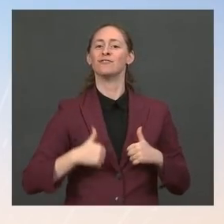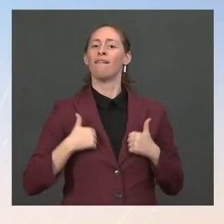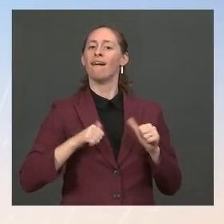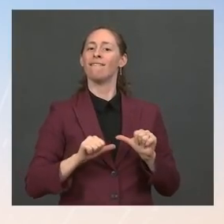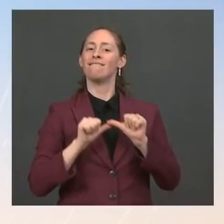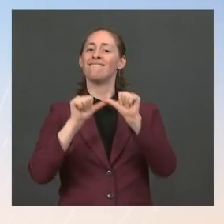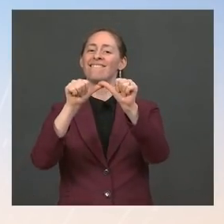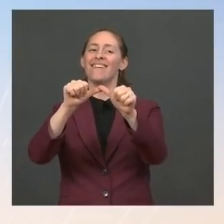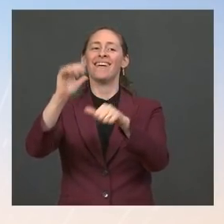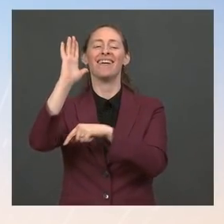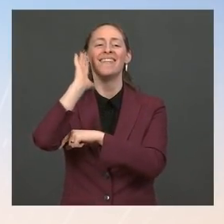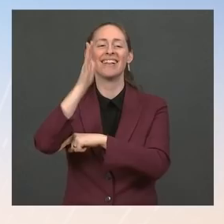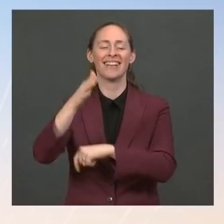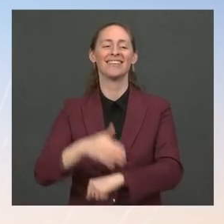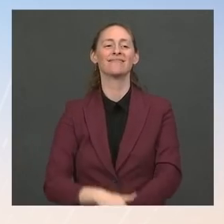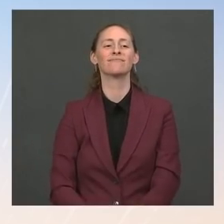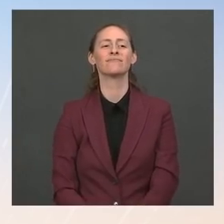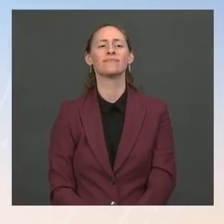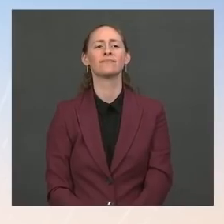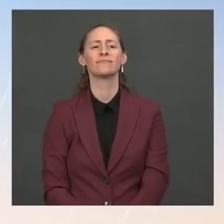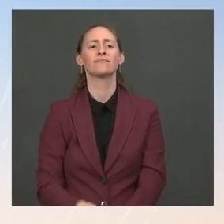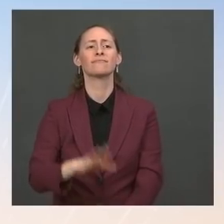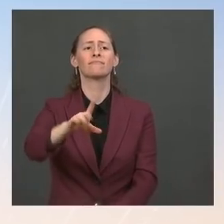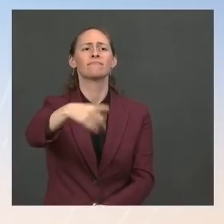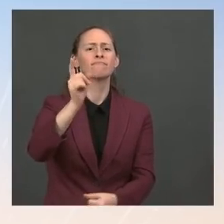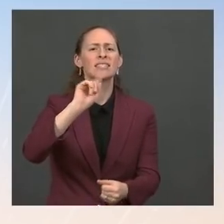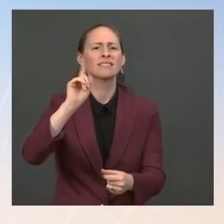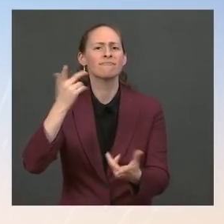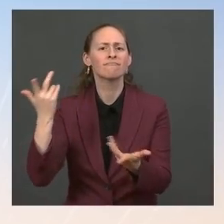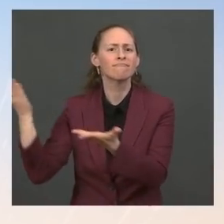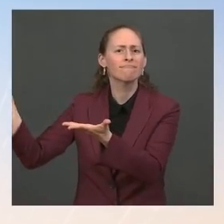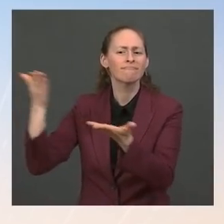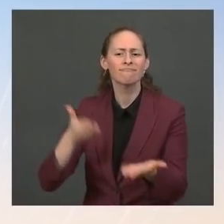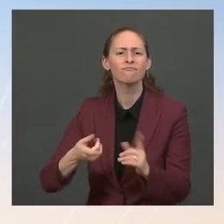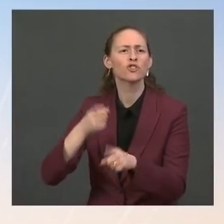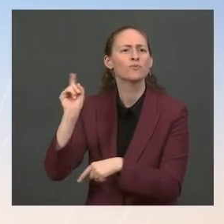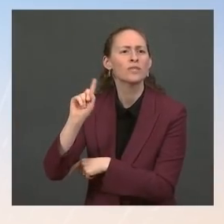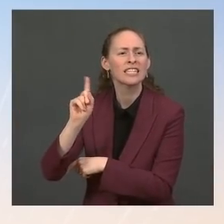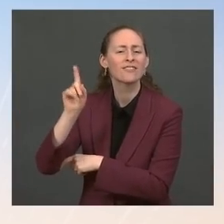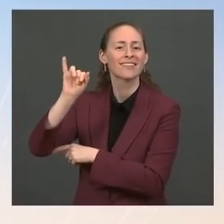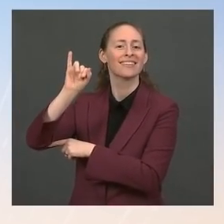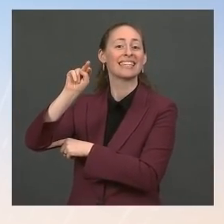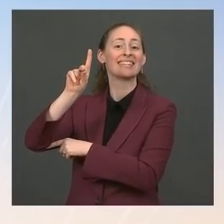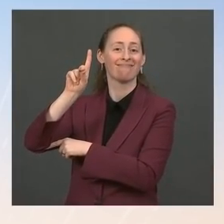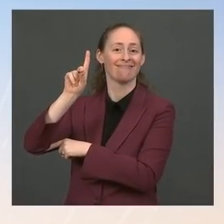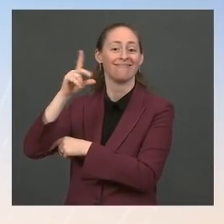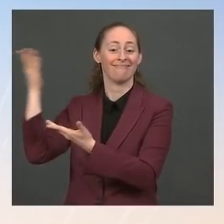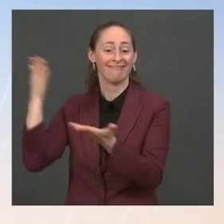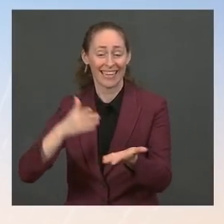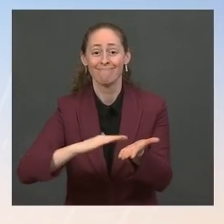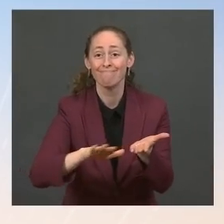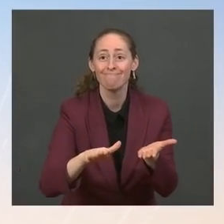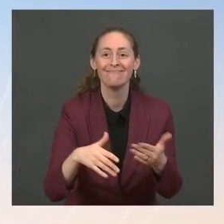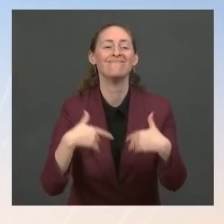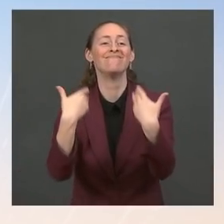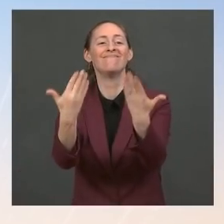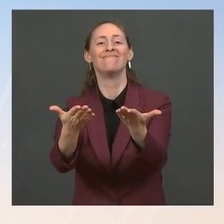With that, Zeke. The Press: Thanks, Jen. And welcome back. Ms. Psaki: Thank you. The Press: On the health and COVID subject, could you speak a little bit about